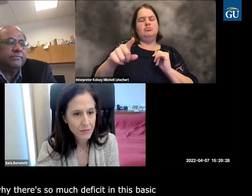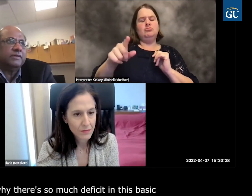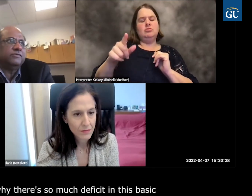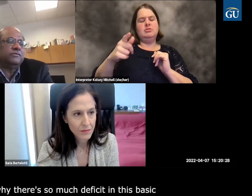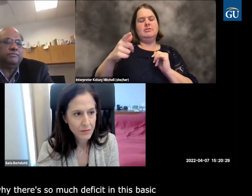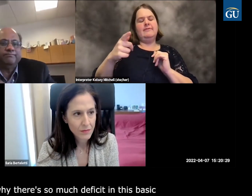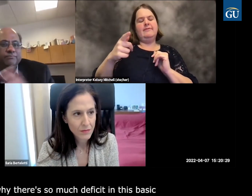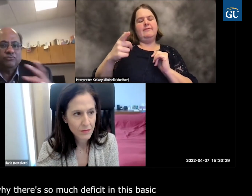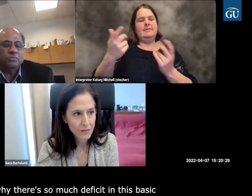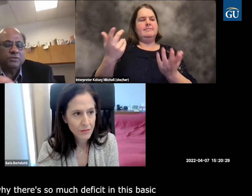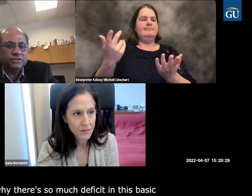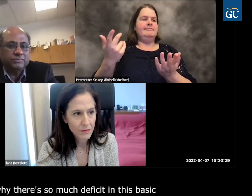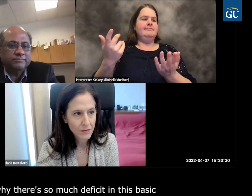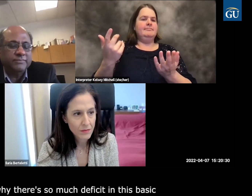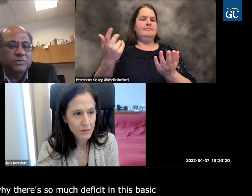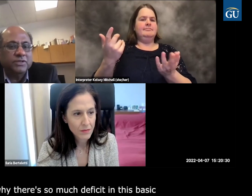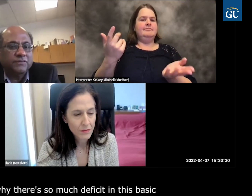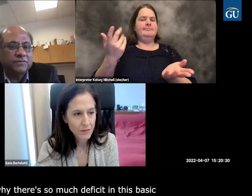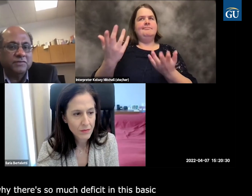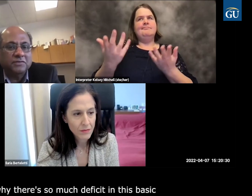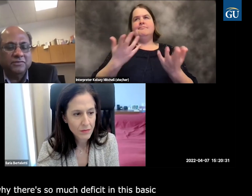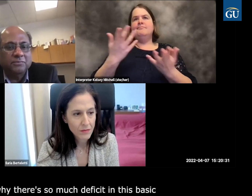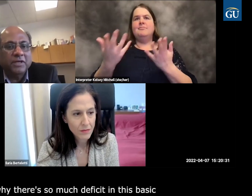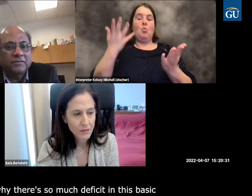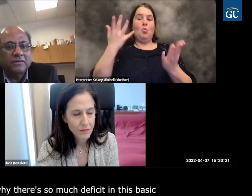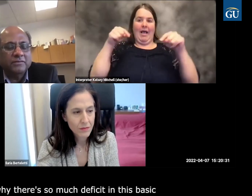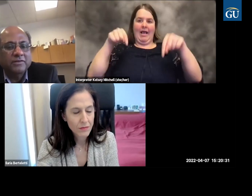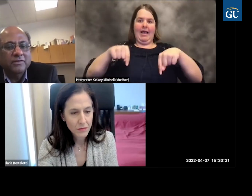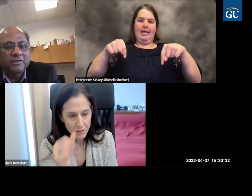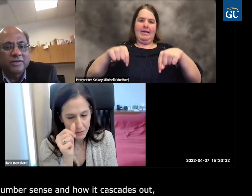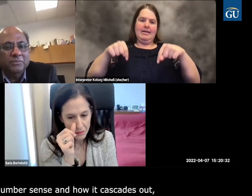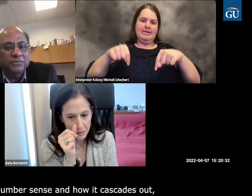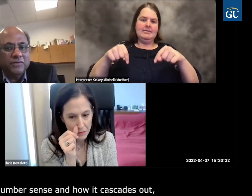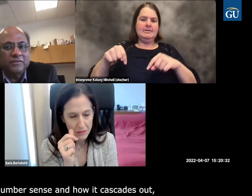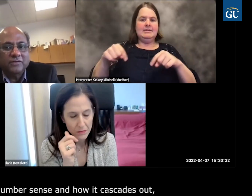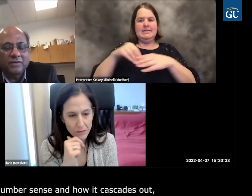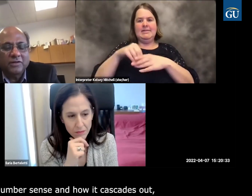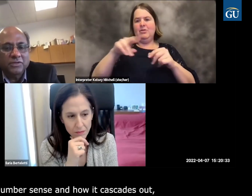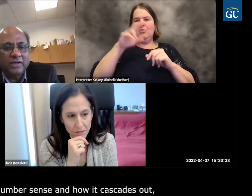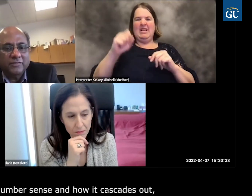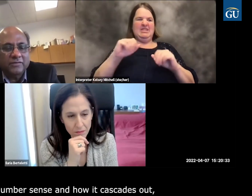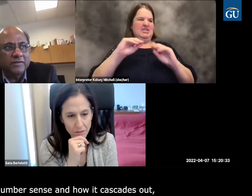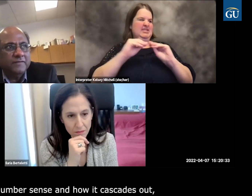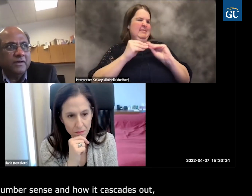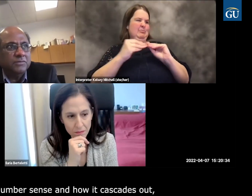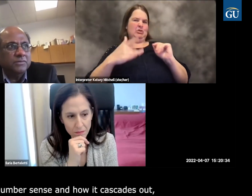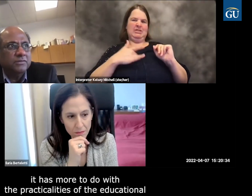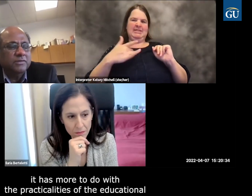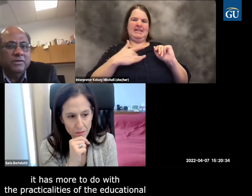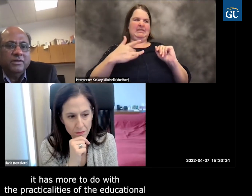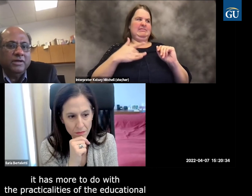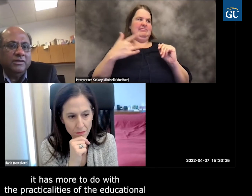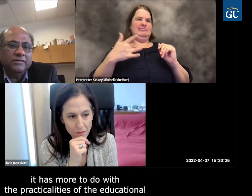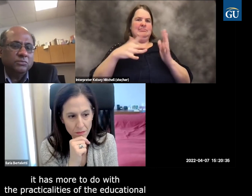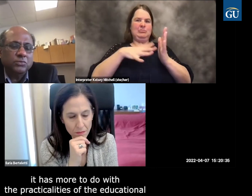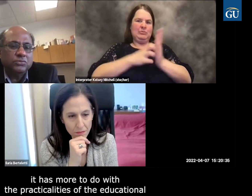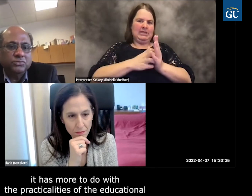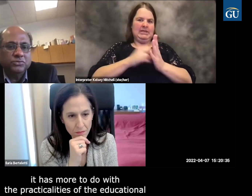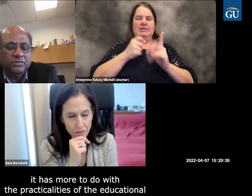this so much you know deficit in this basic number sense and how it cascades out